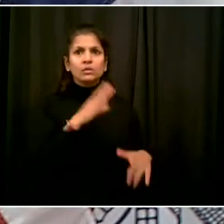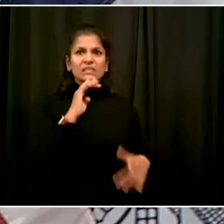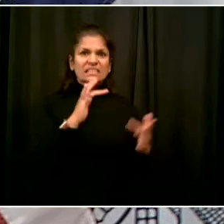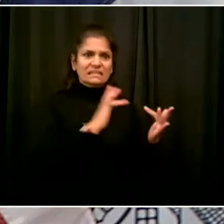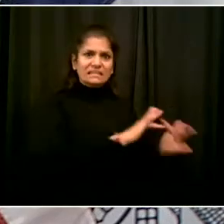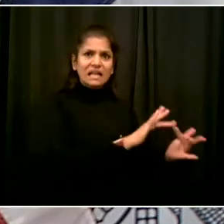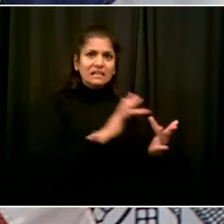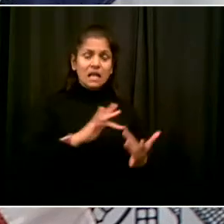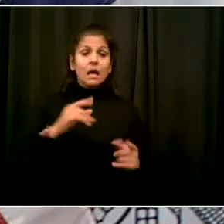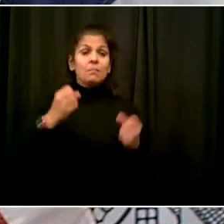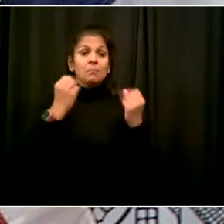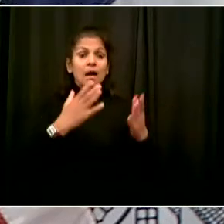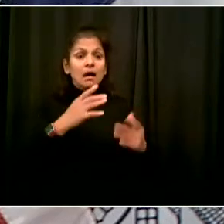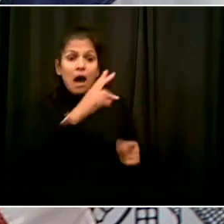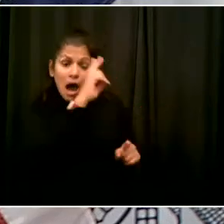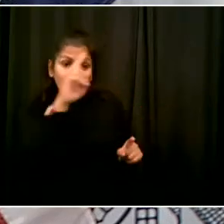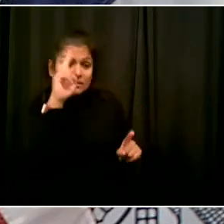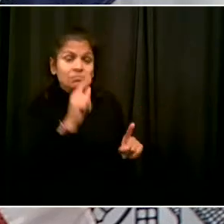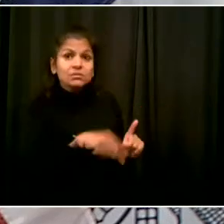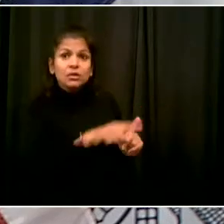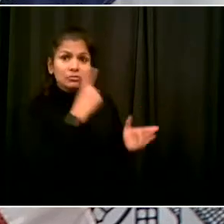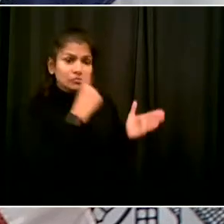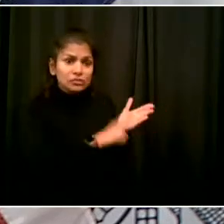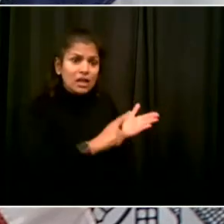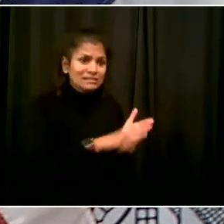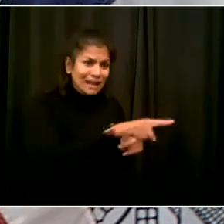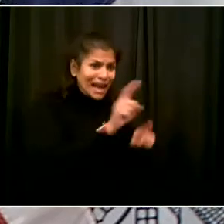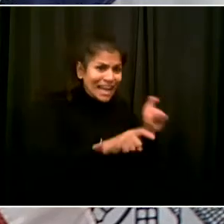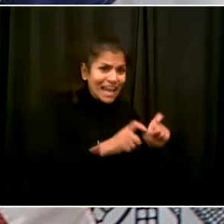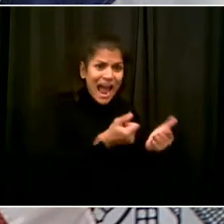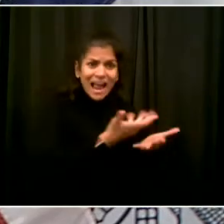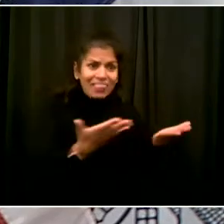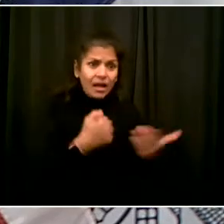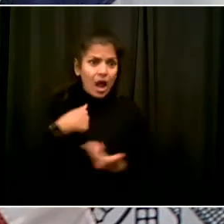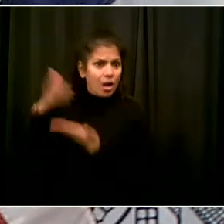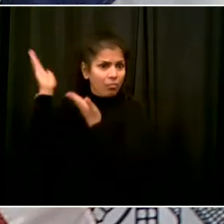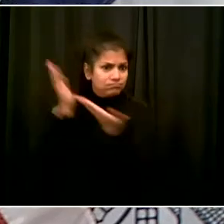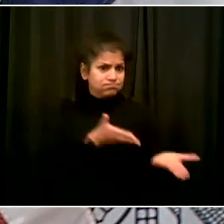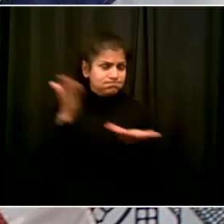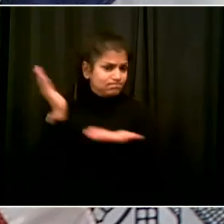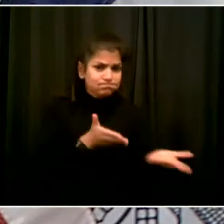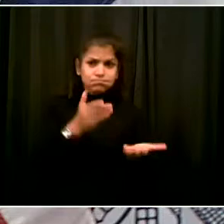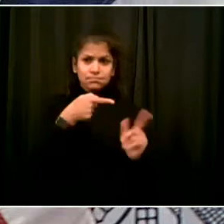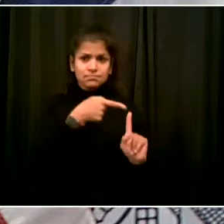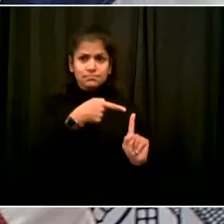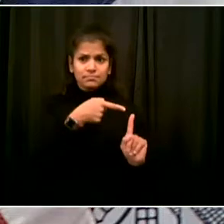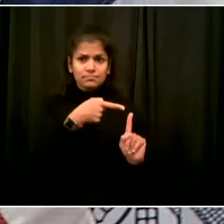HOSPITALS ABOUT THE PEP SUPPLY, STAFFING, WHATEVER IT IS THEHENEY EED WE